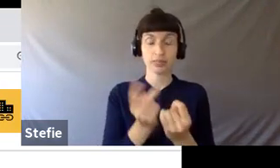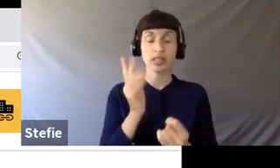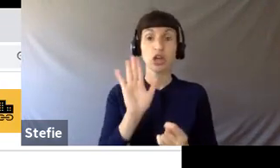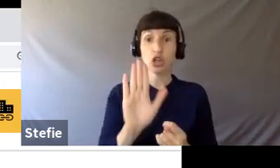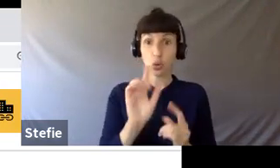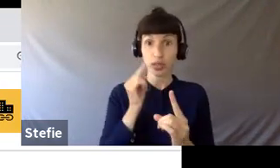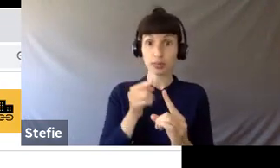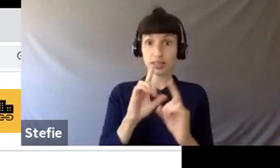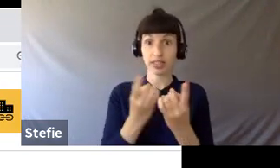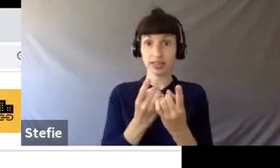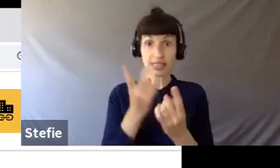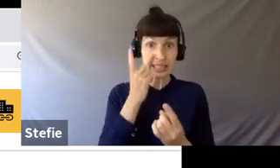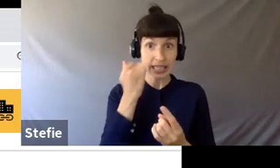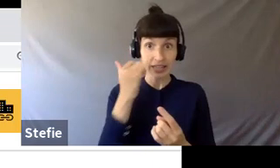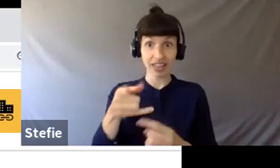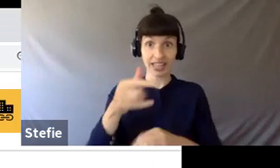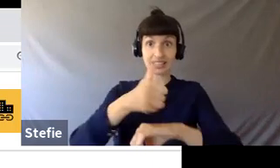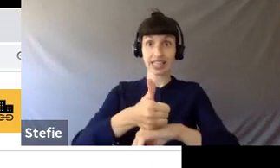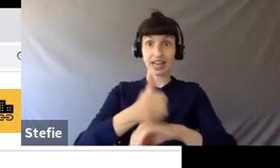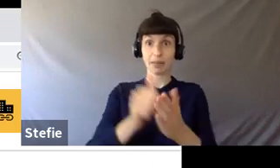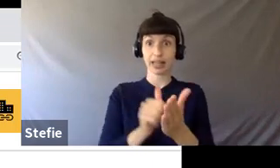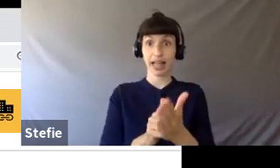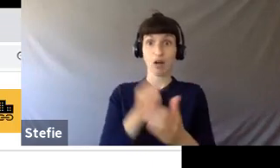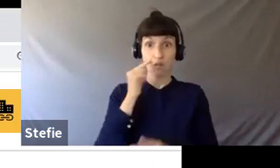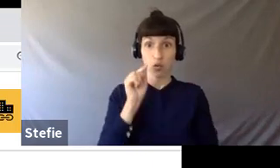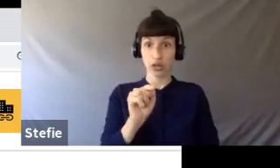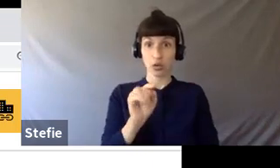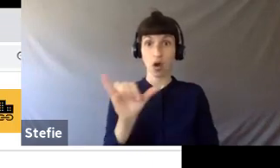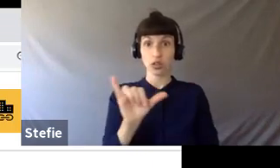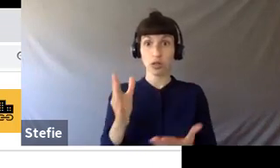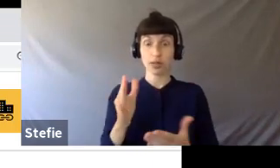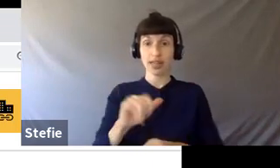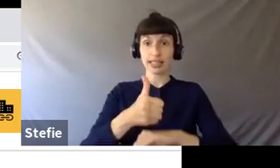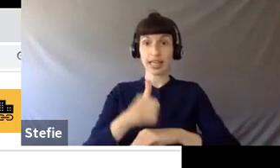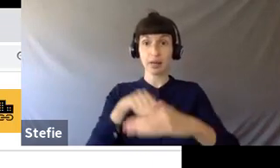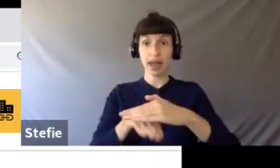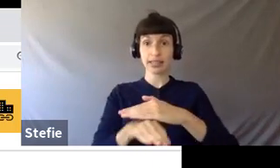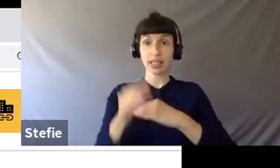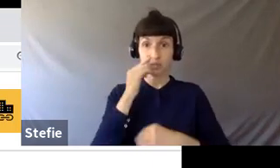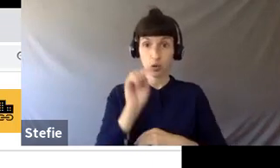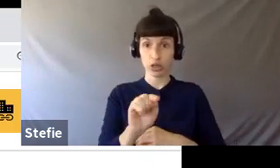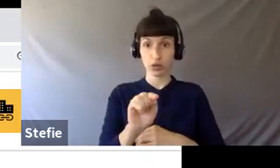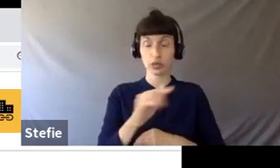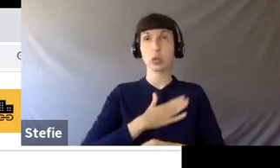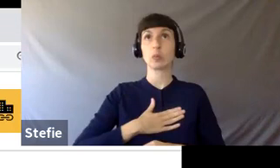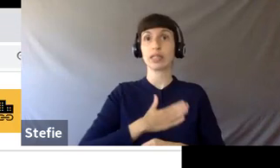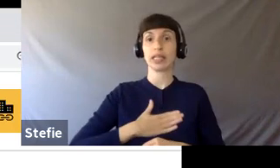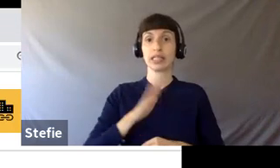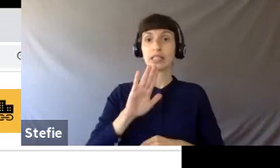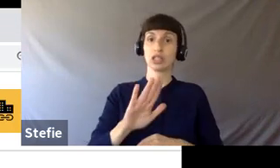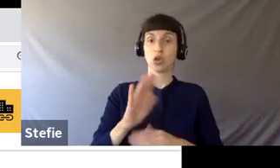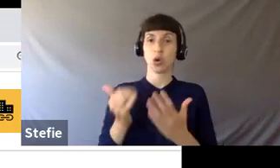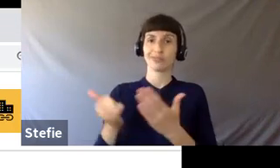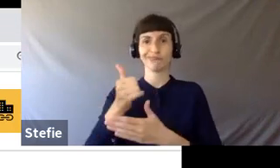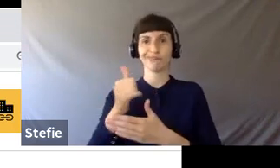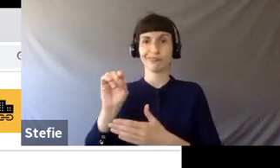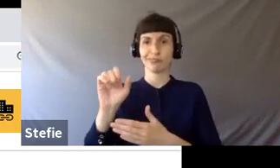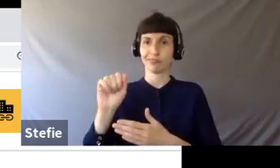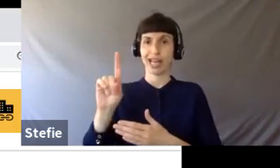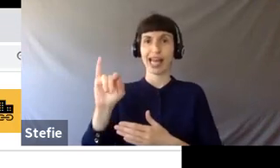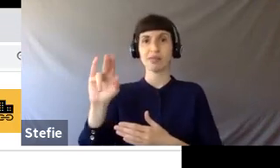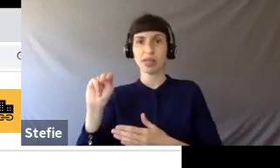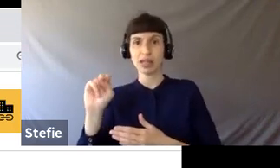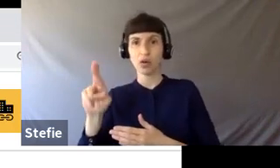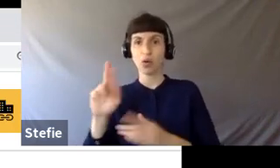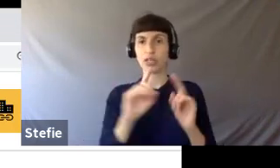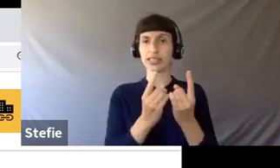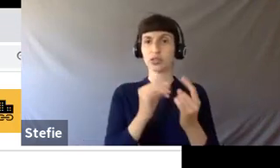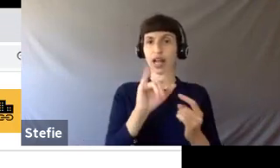what we need for you to do is